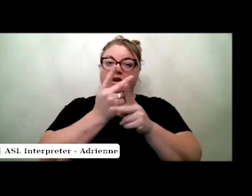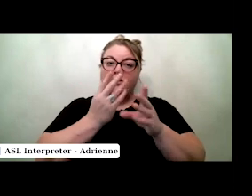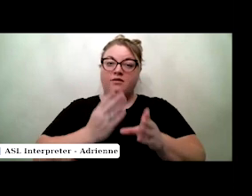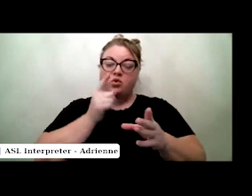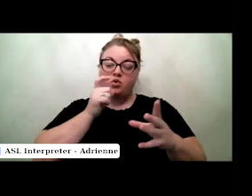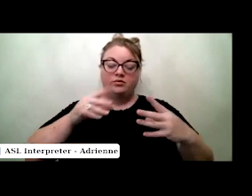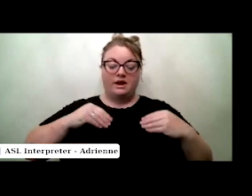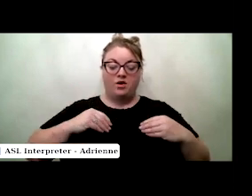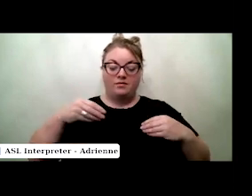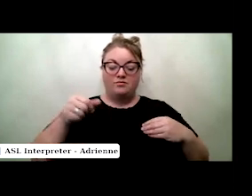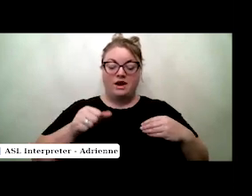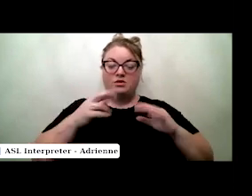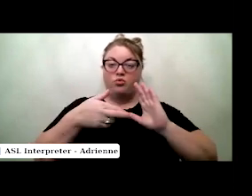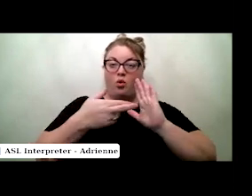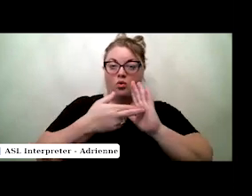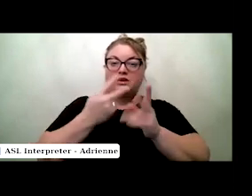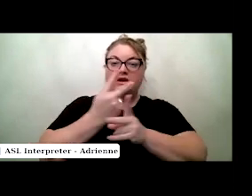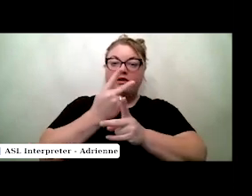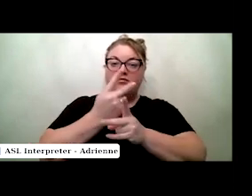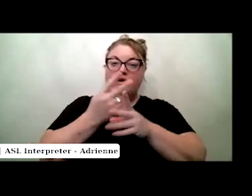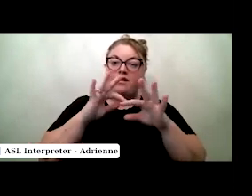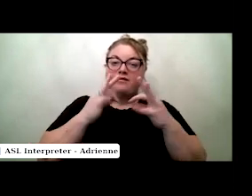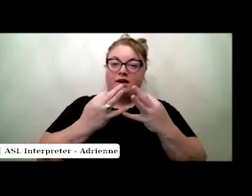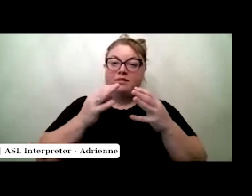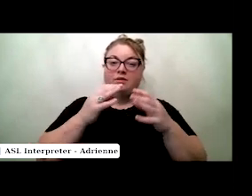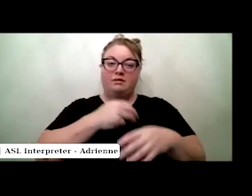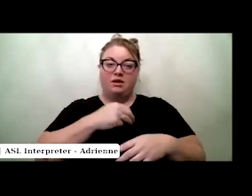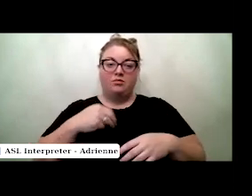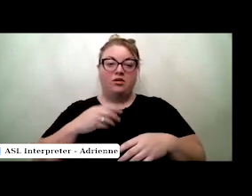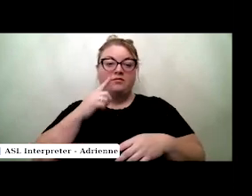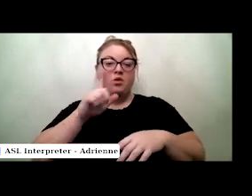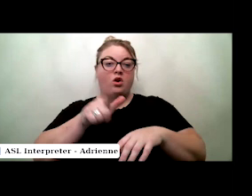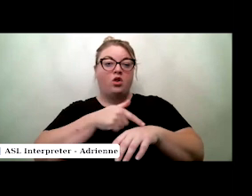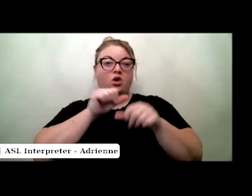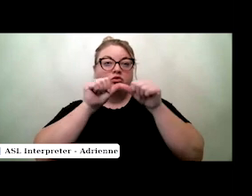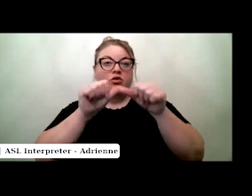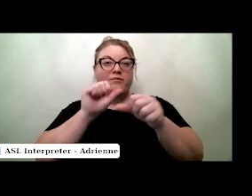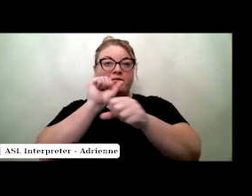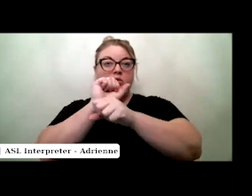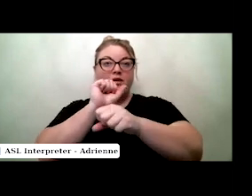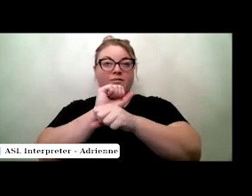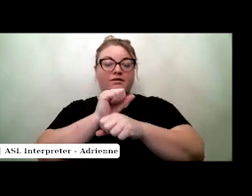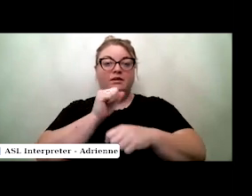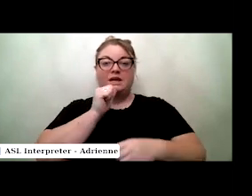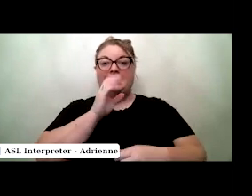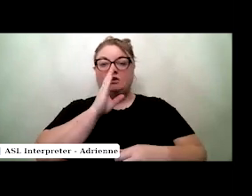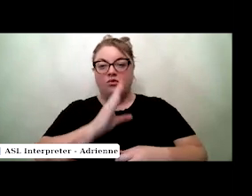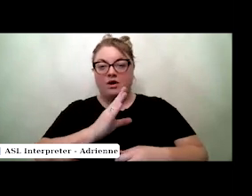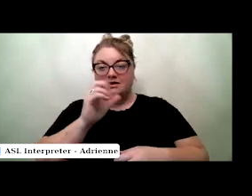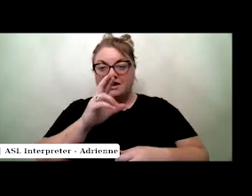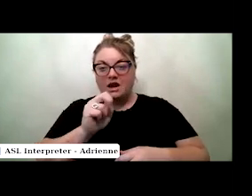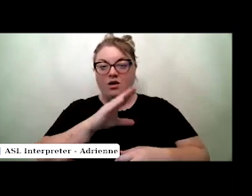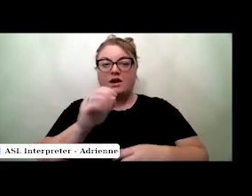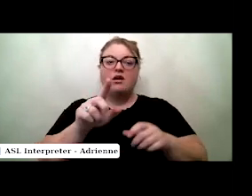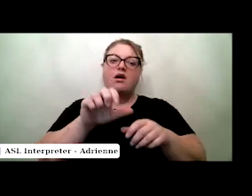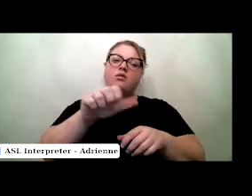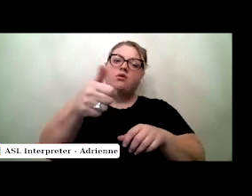Caring for a family member, seeking pathways to long term employment in direct care and other long term services and support roles.